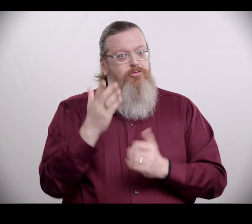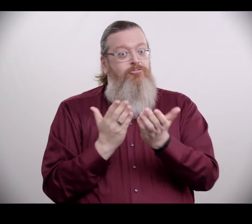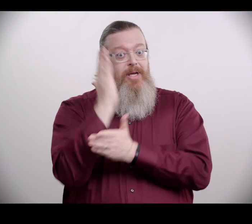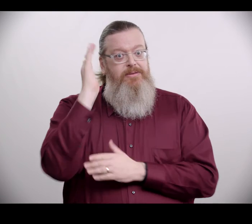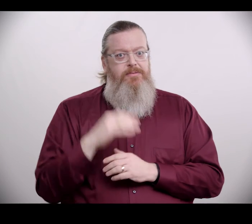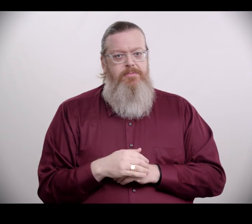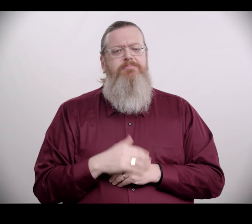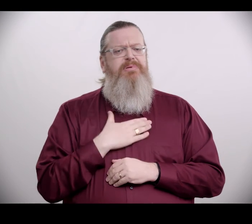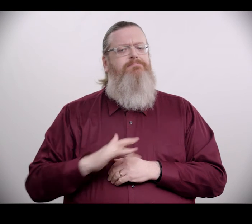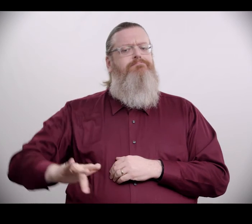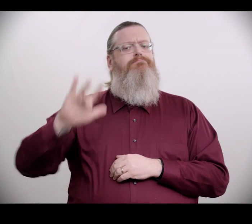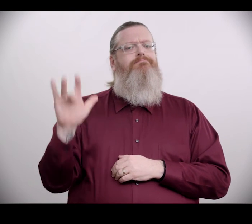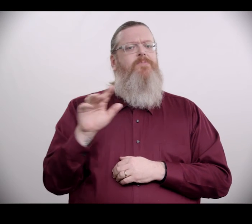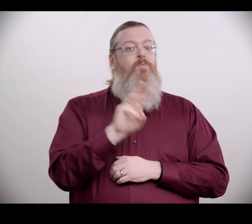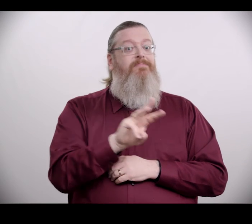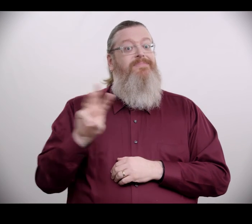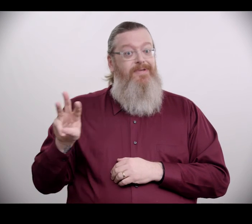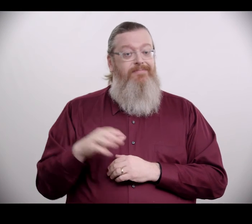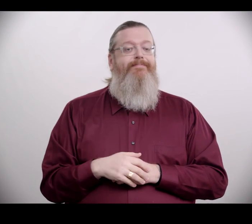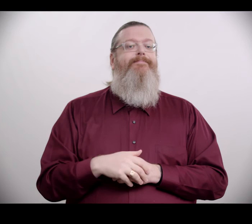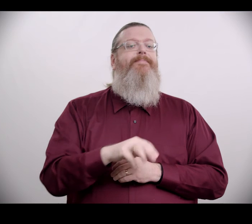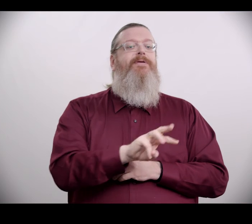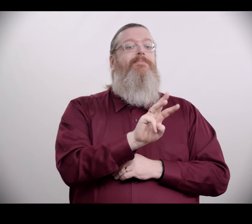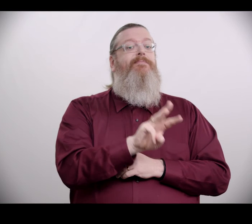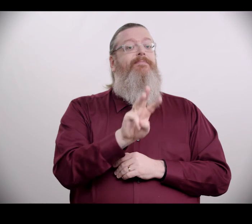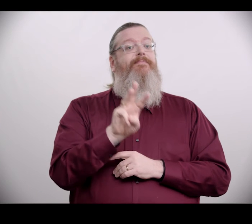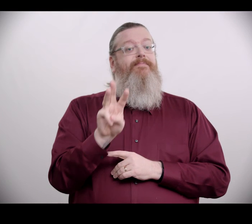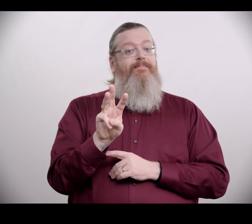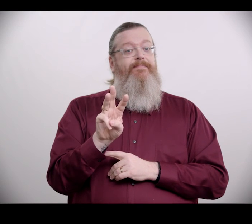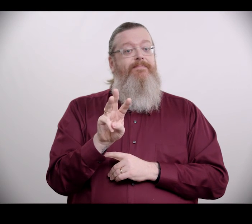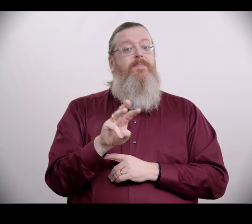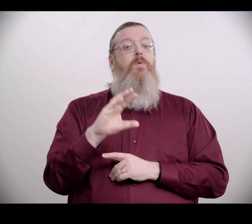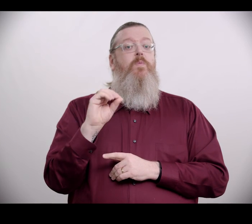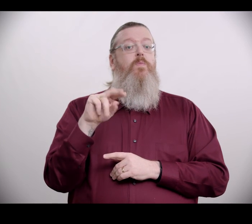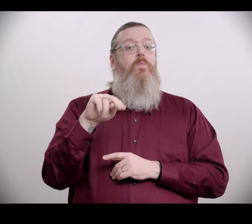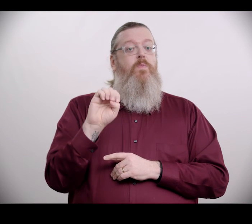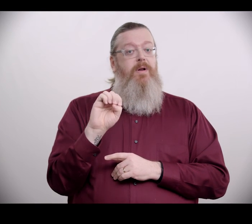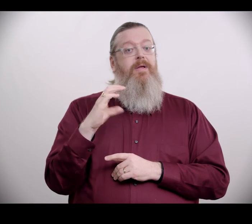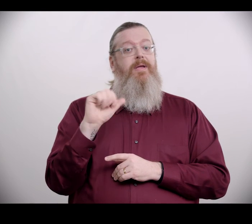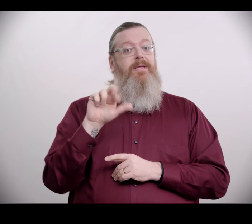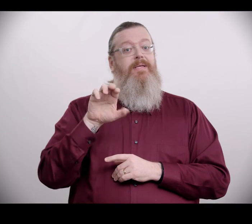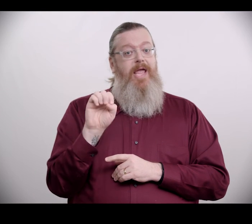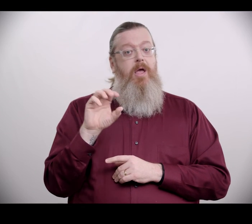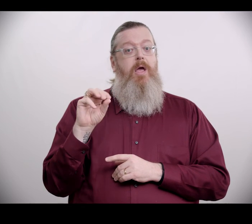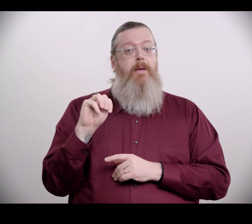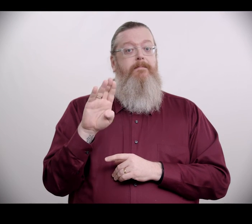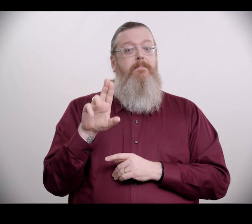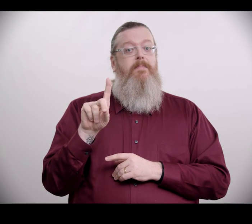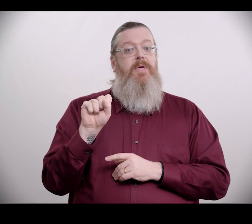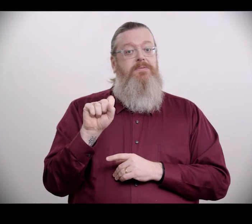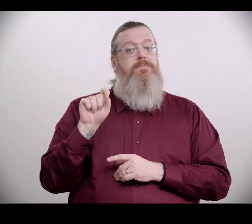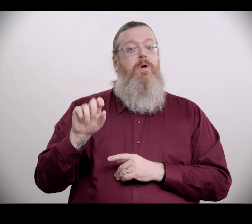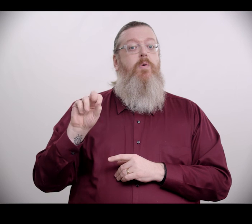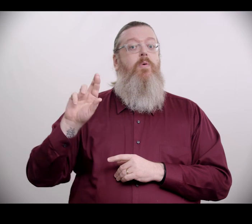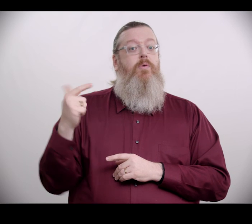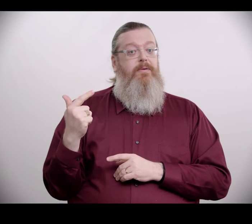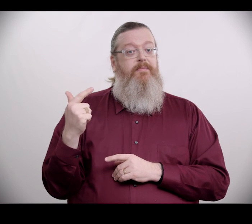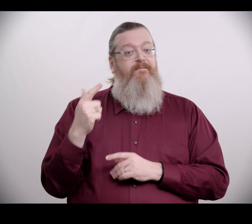Please click on one of the accompanying videos or visit our website at (http://www.onecareombuds.org/)